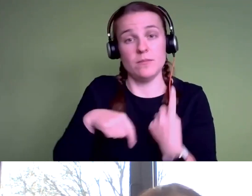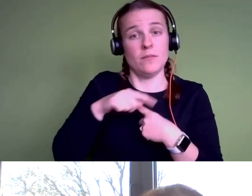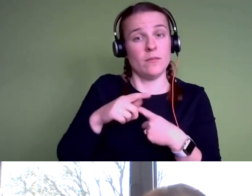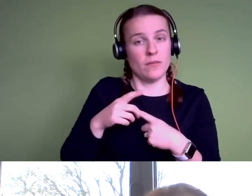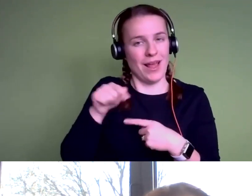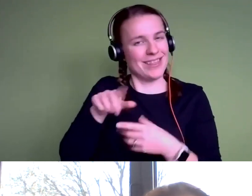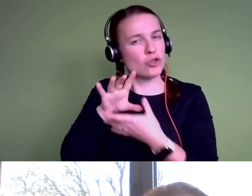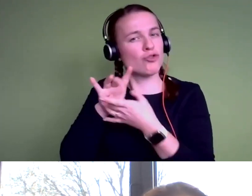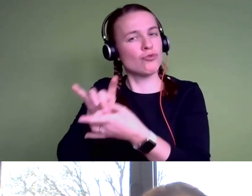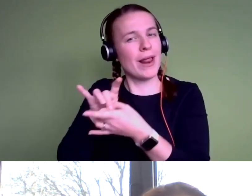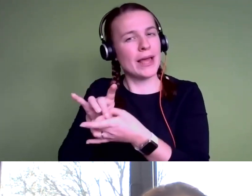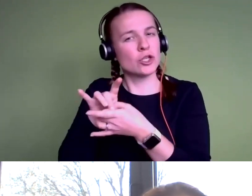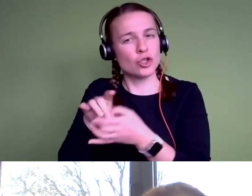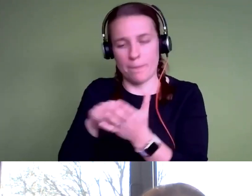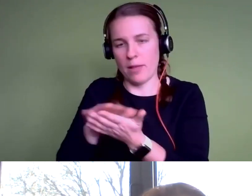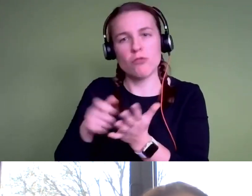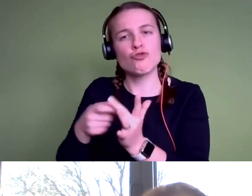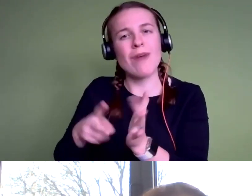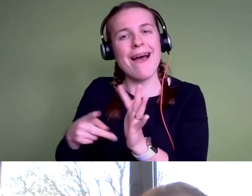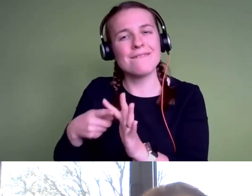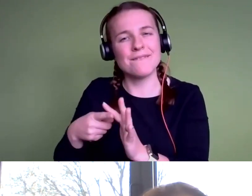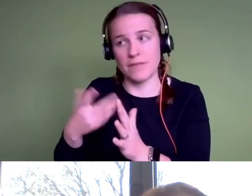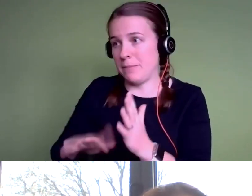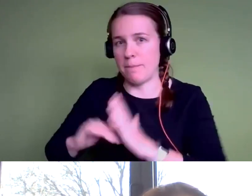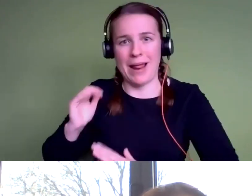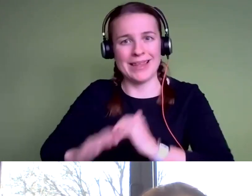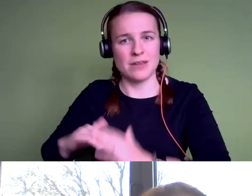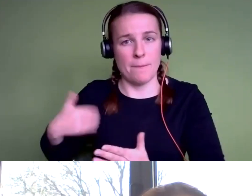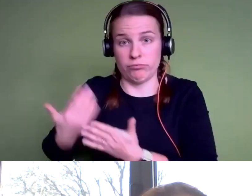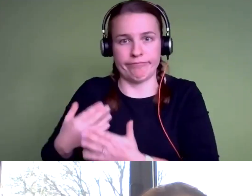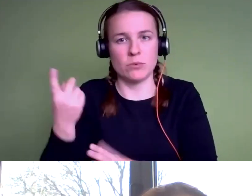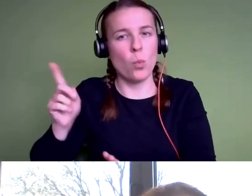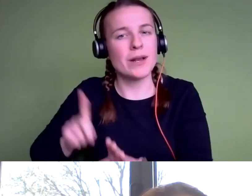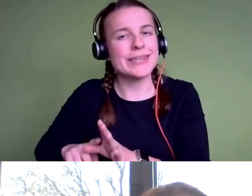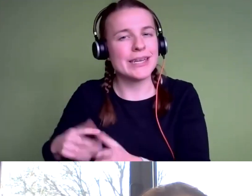Absolutely for getting hands dirty is important. I know I have mentioned it before, but...